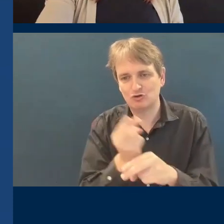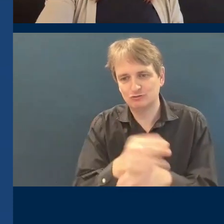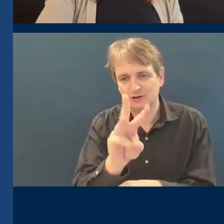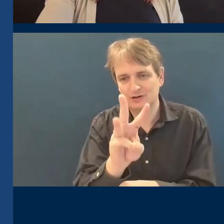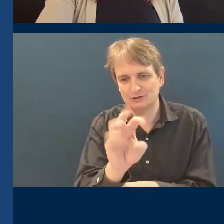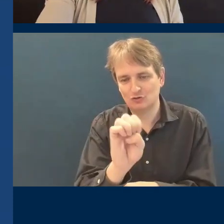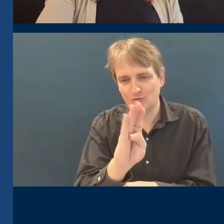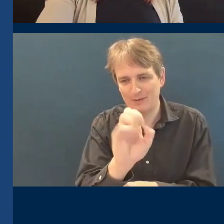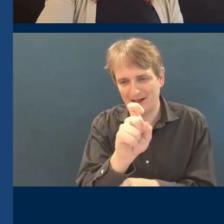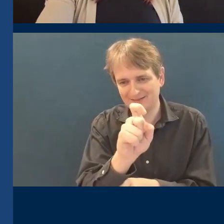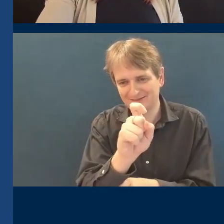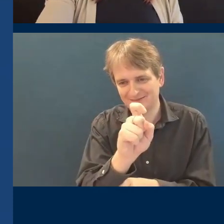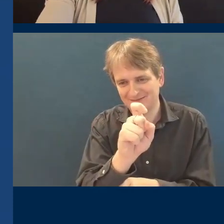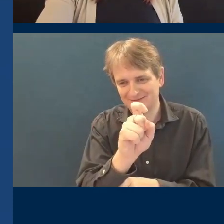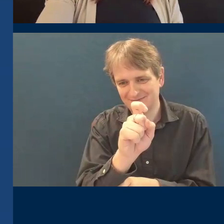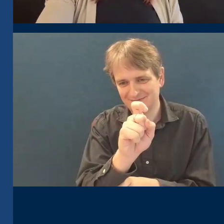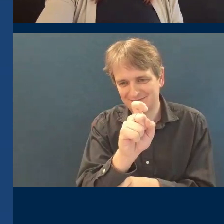and they were using Webex.